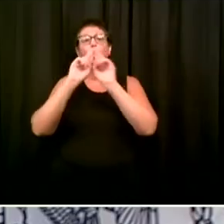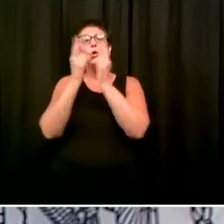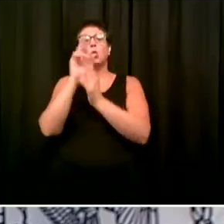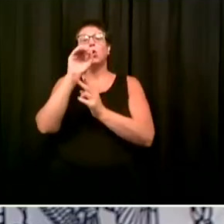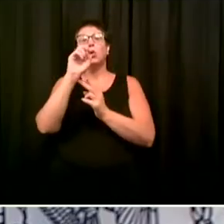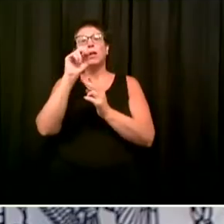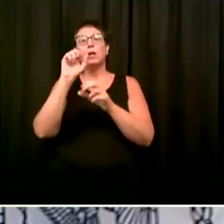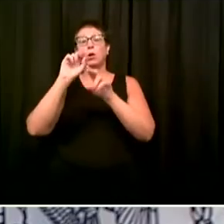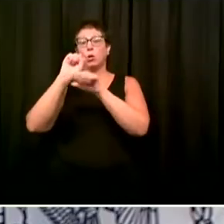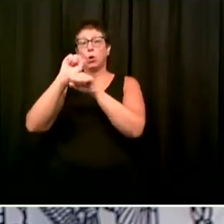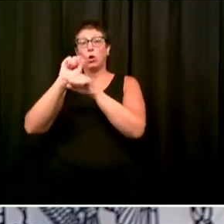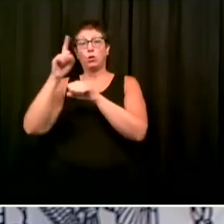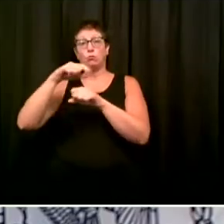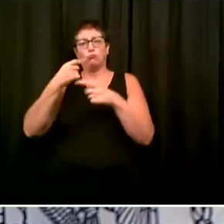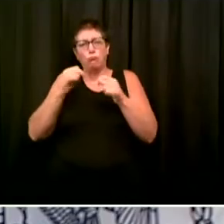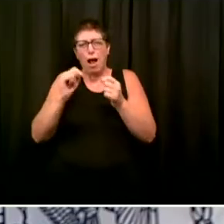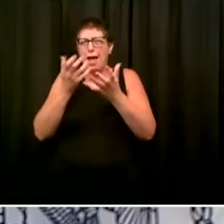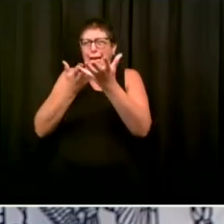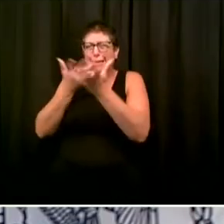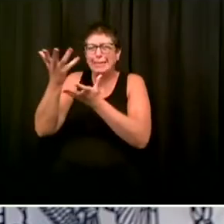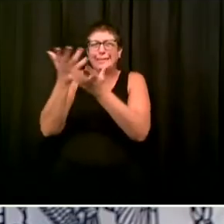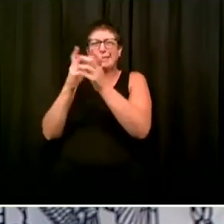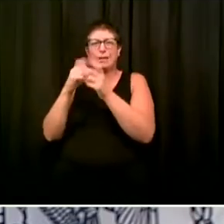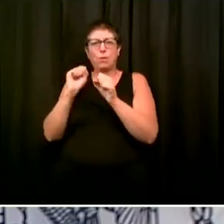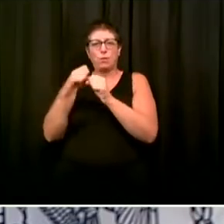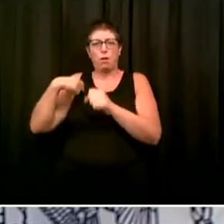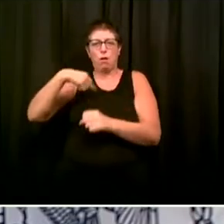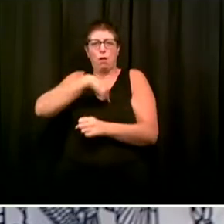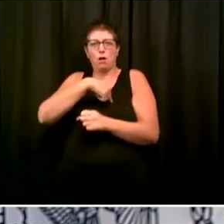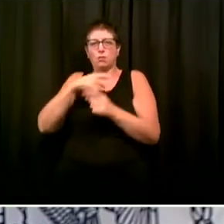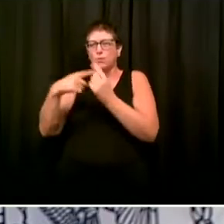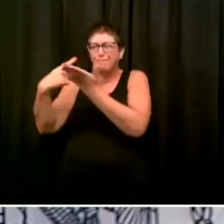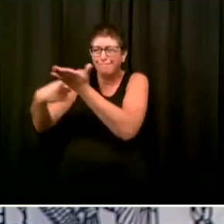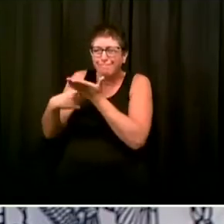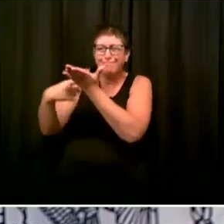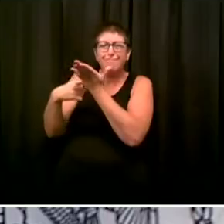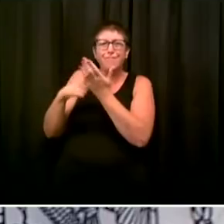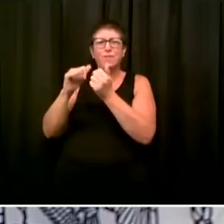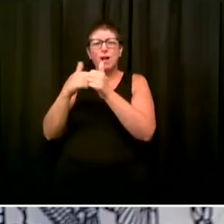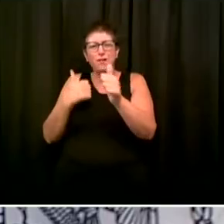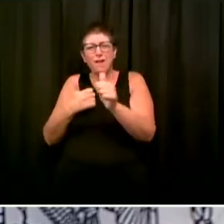ALL OIO. I HAVE TOA SY VEORWELHMNGILY THE SPIRIT IN THE LABOR UNION IS